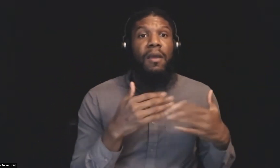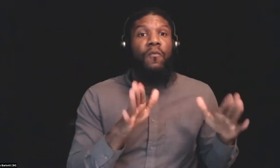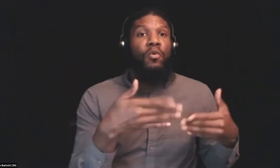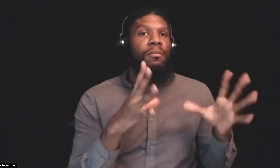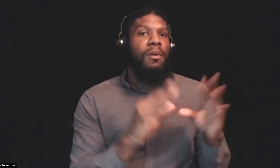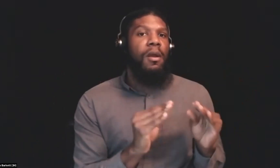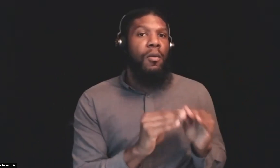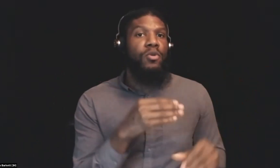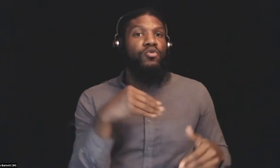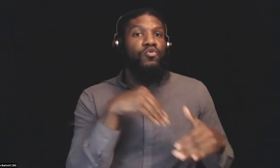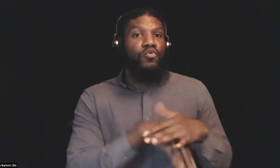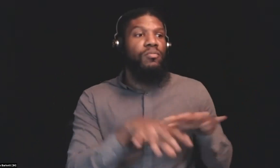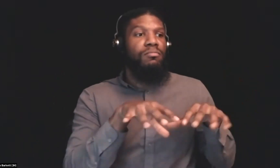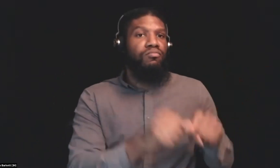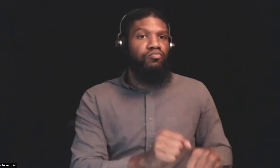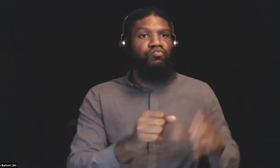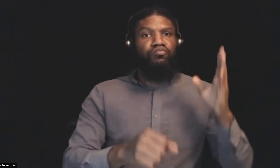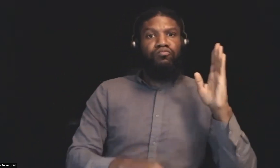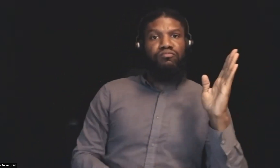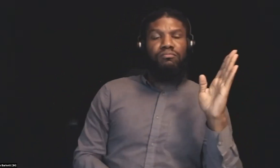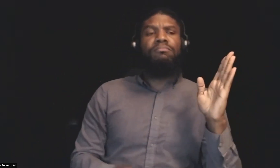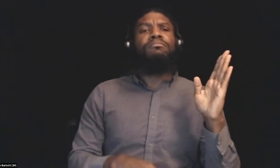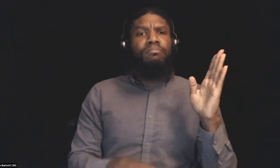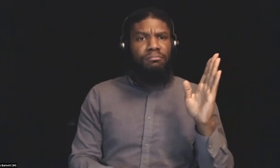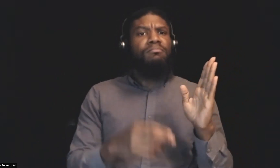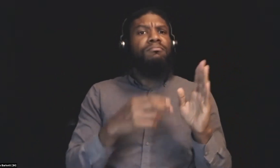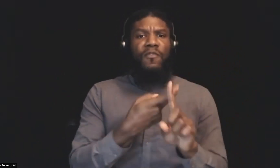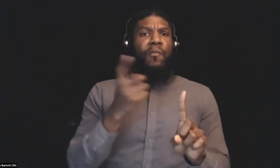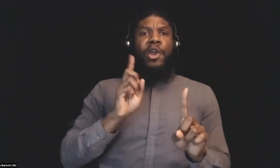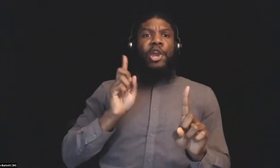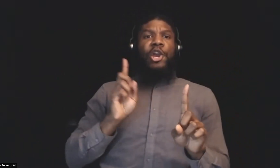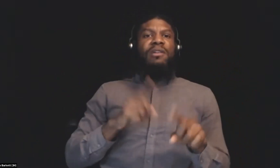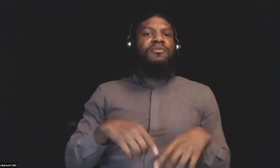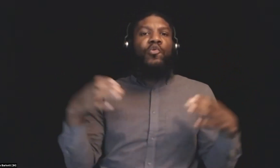And a lot of that comes from like group projects and communications or relationships we built